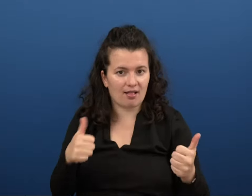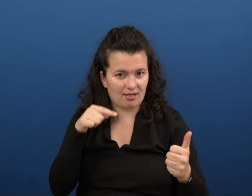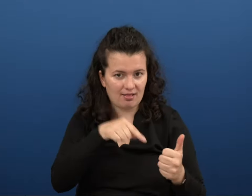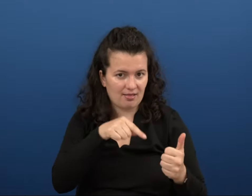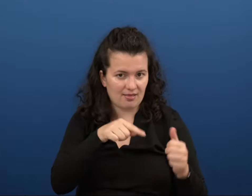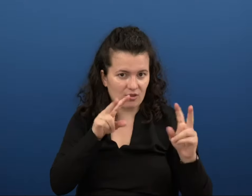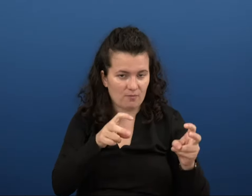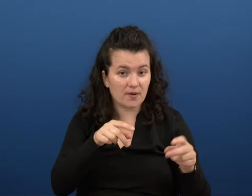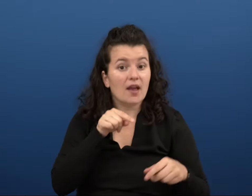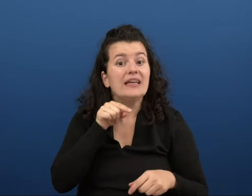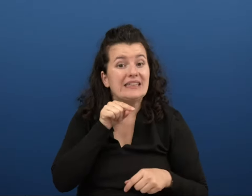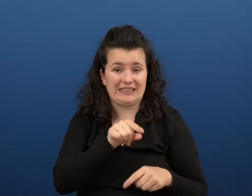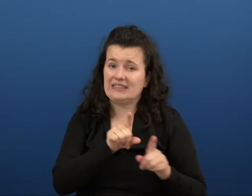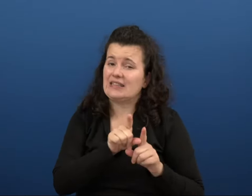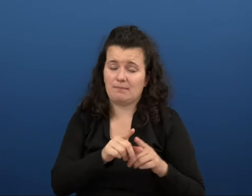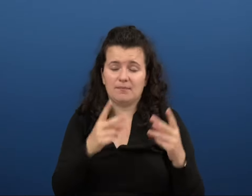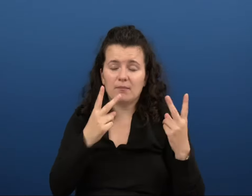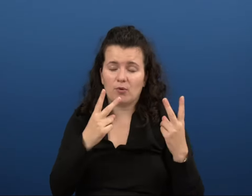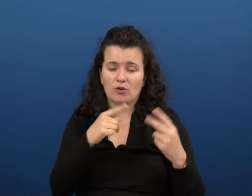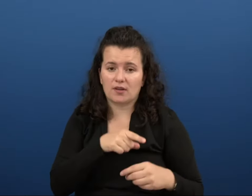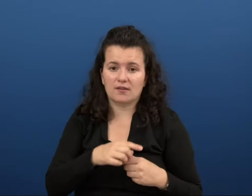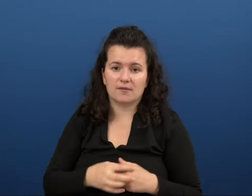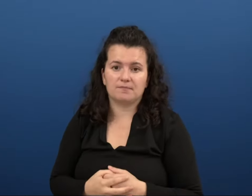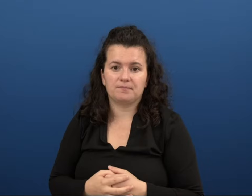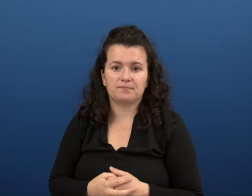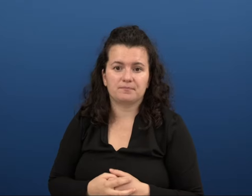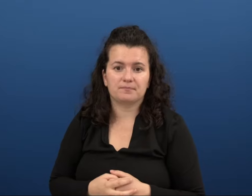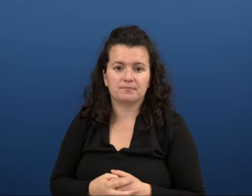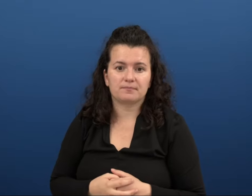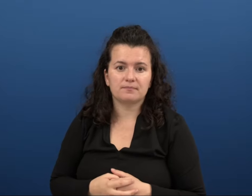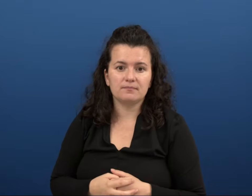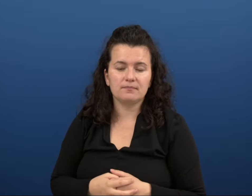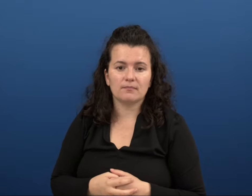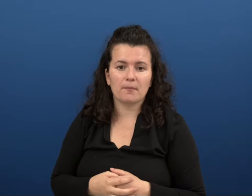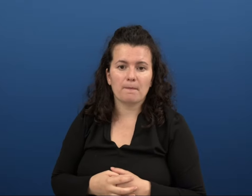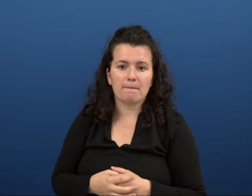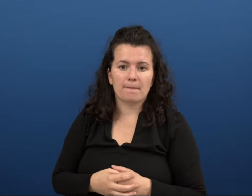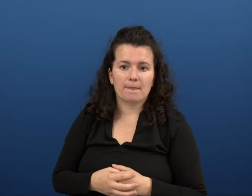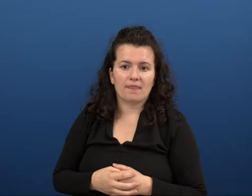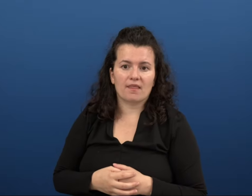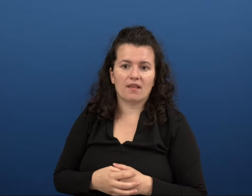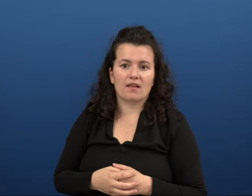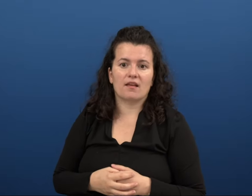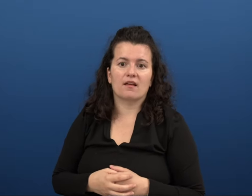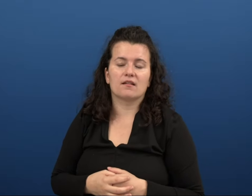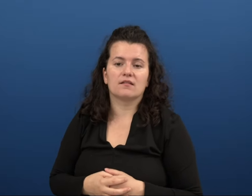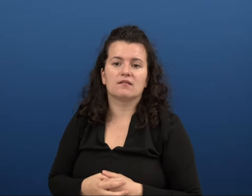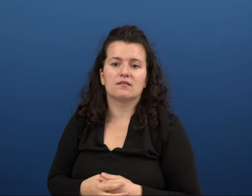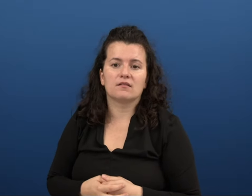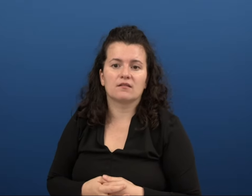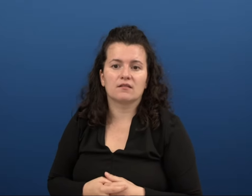we really need to, you know, look. Finally, in terms of what this, you know what police